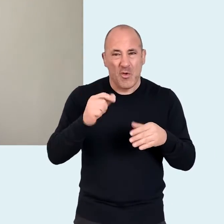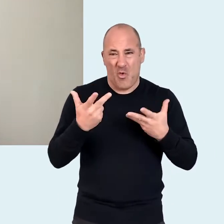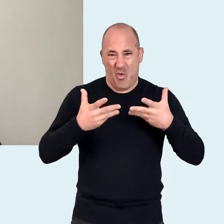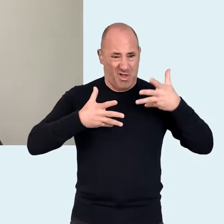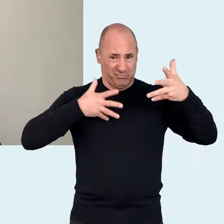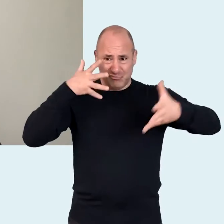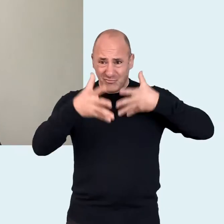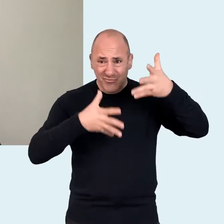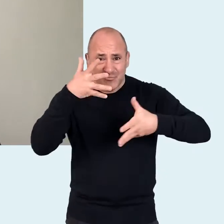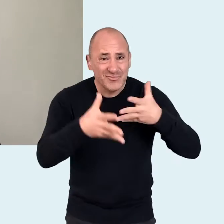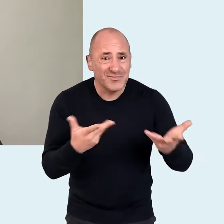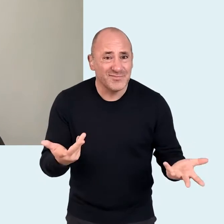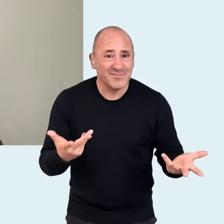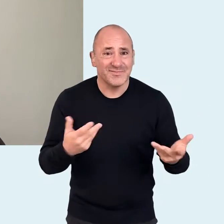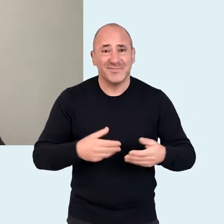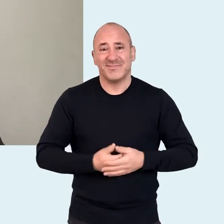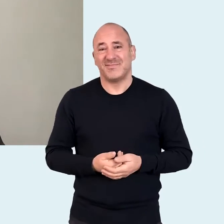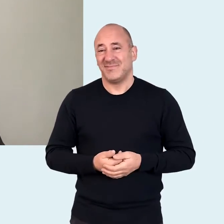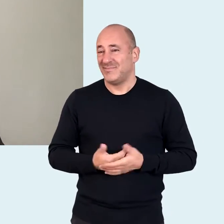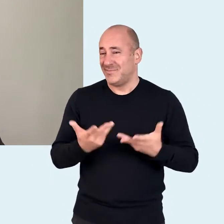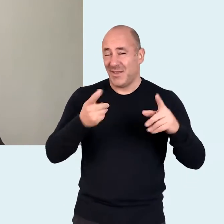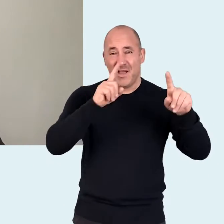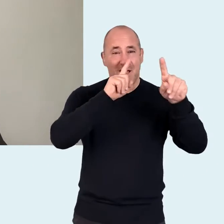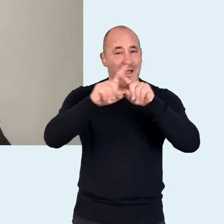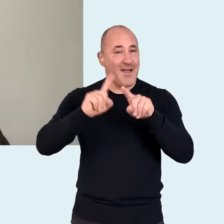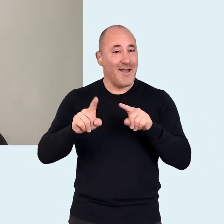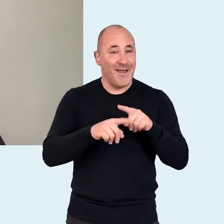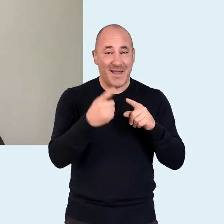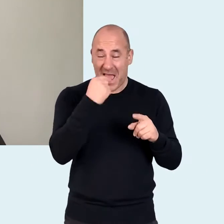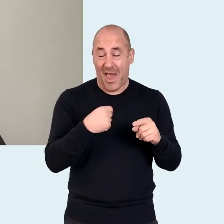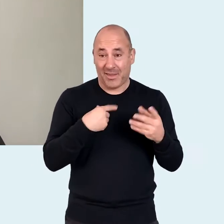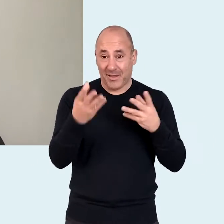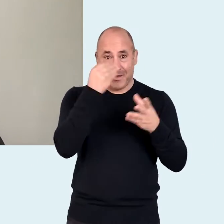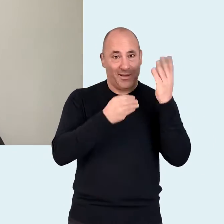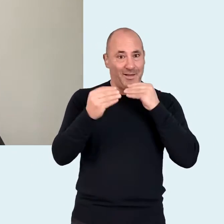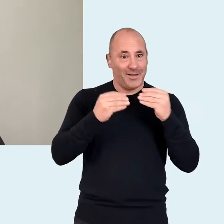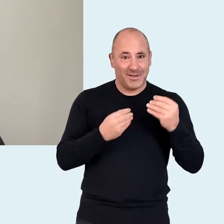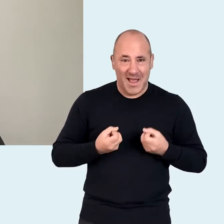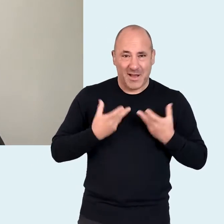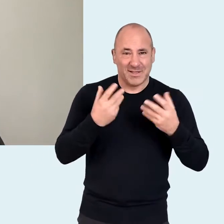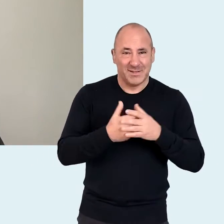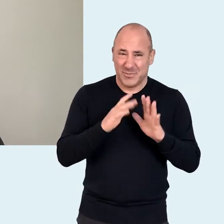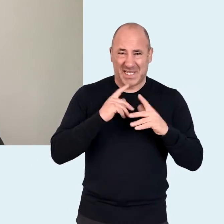or line drawing or British Sign Language. So there's so many things that we can do and